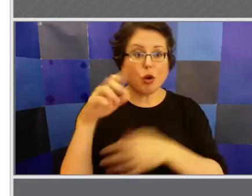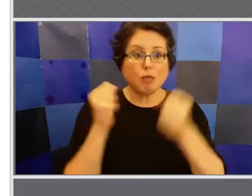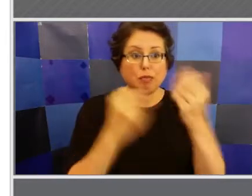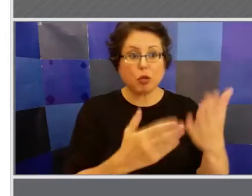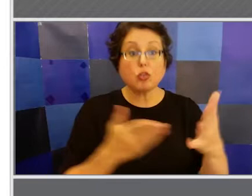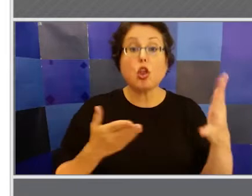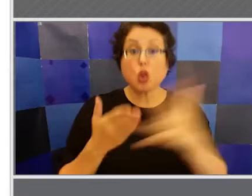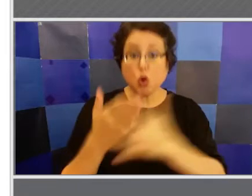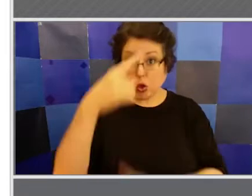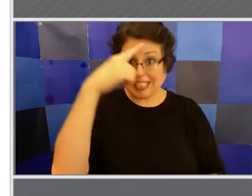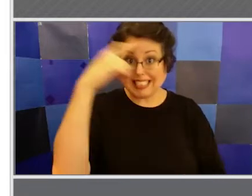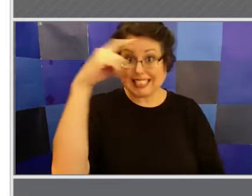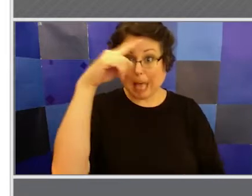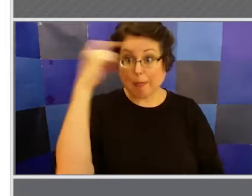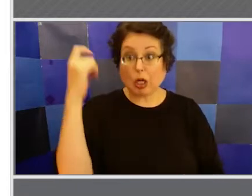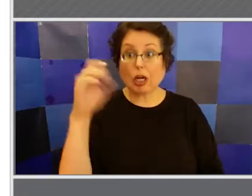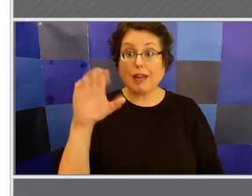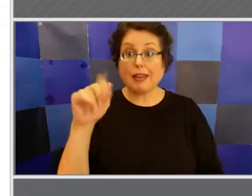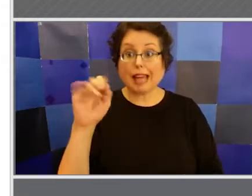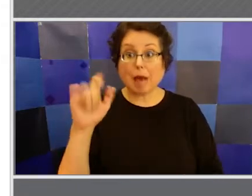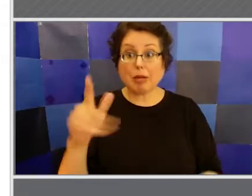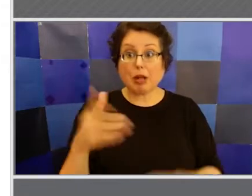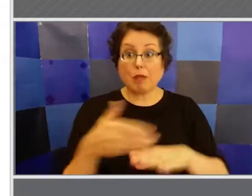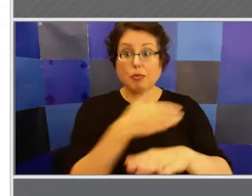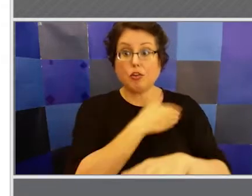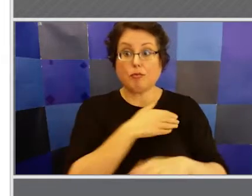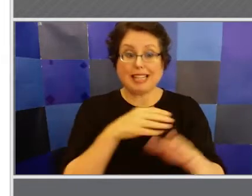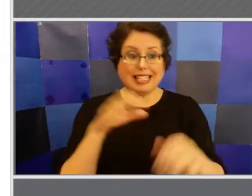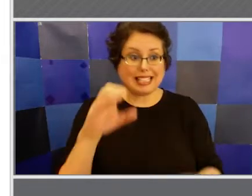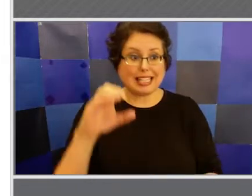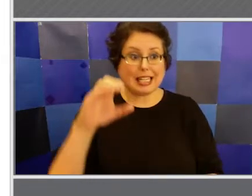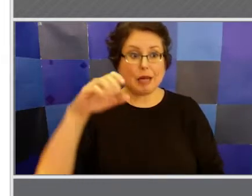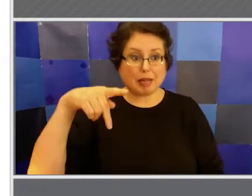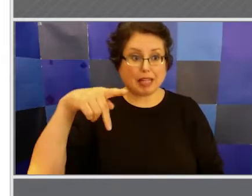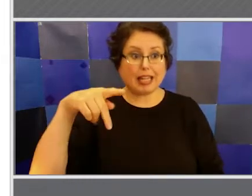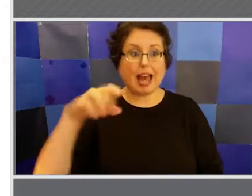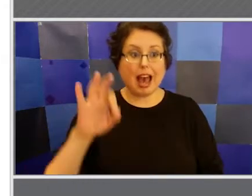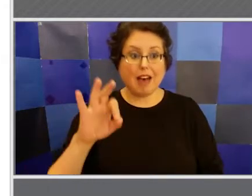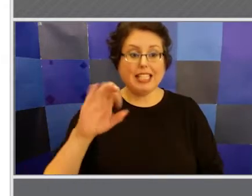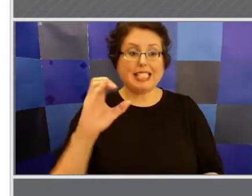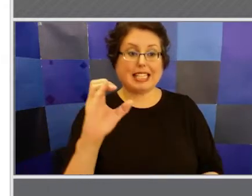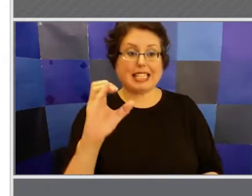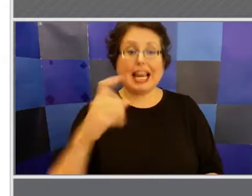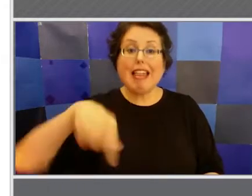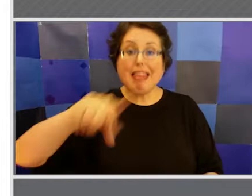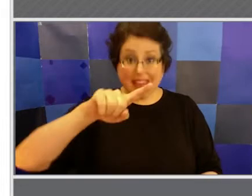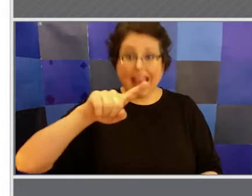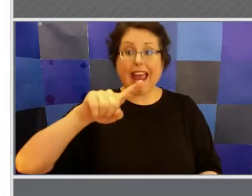facilitation committee, just the CPC acronym on the next one here needs with those departments,